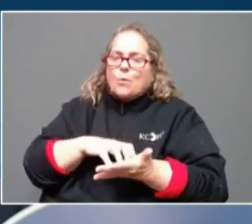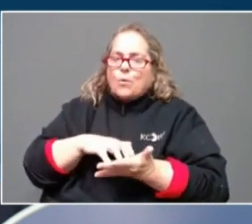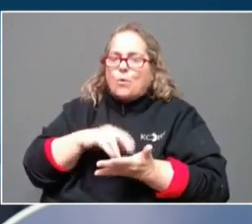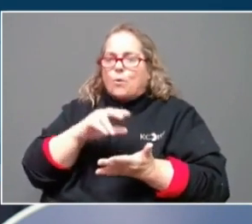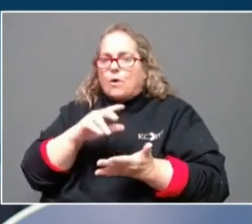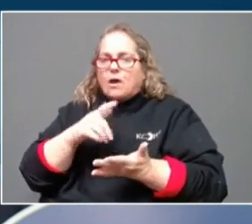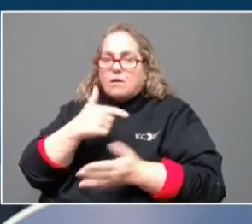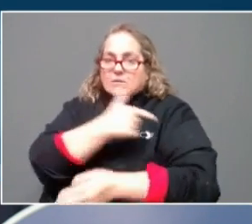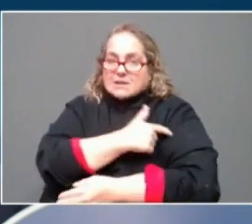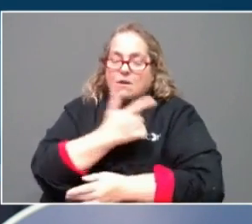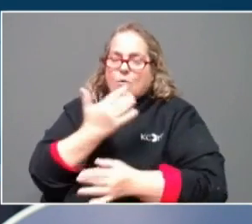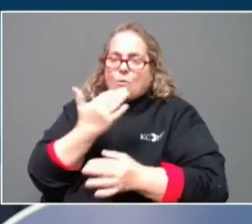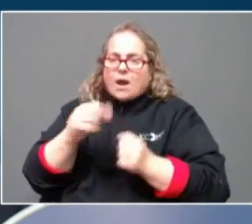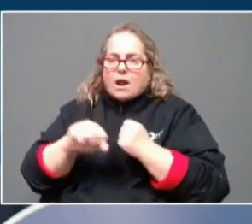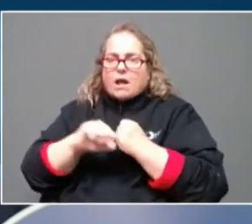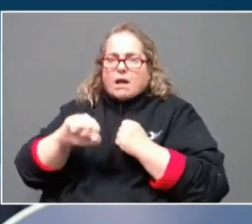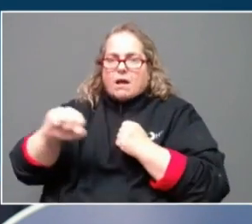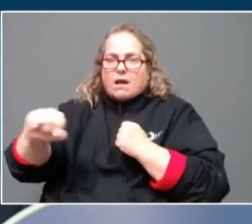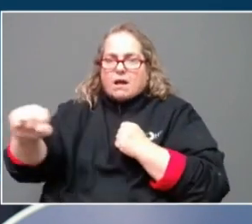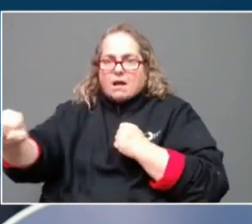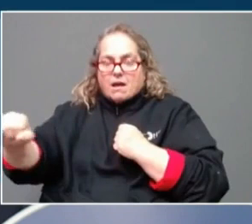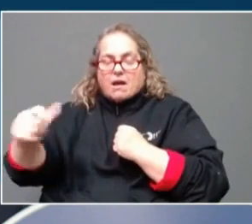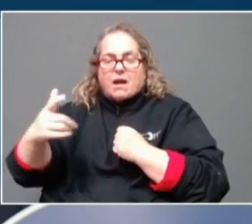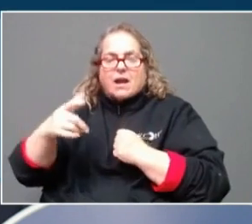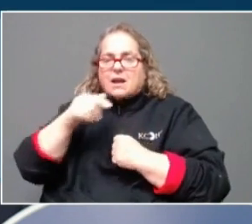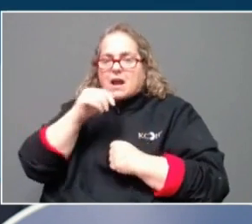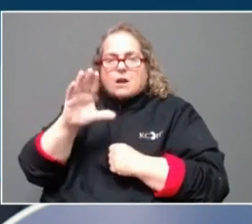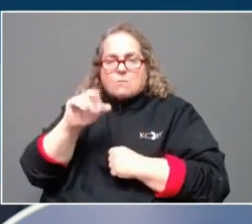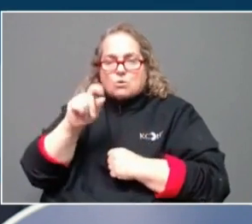spread so much more. But the protection against hospitalizations and severe